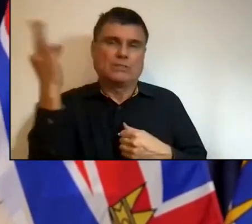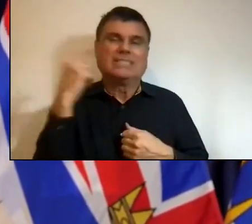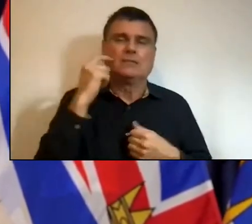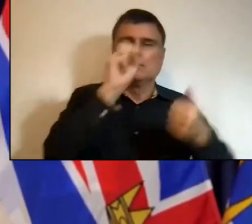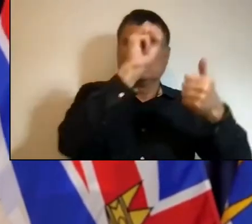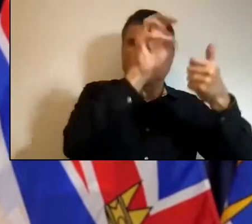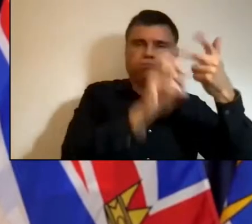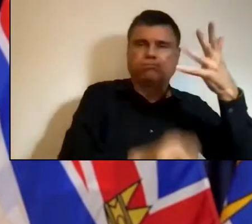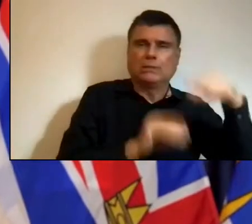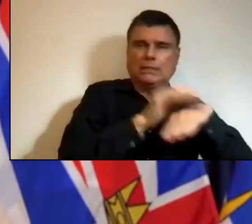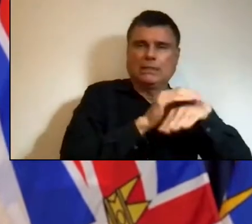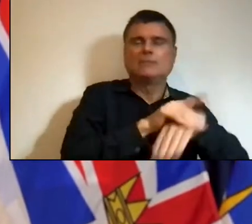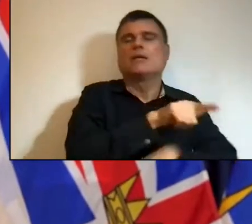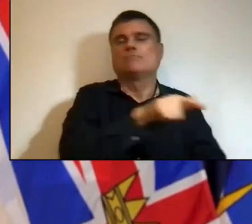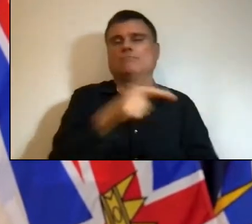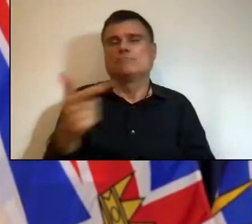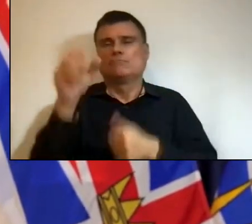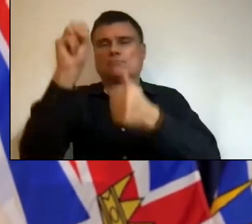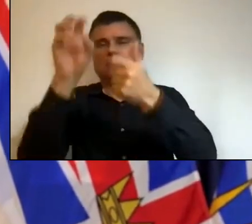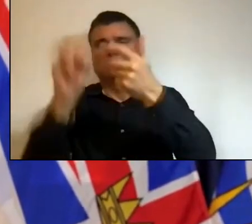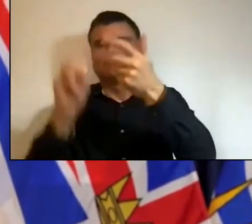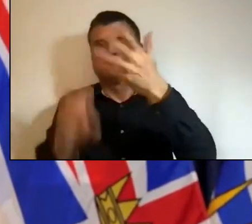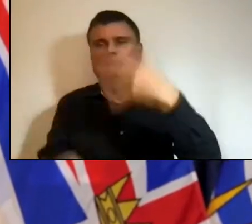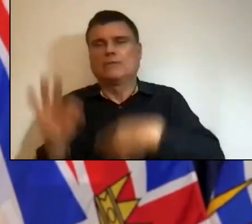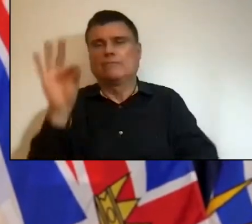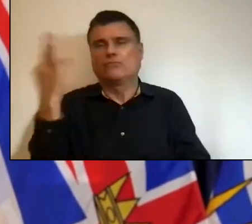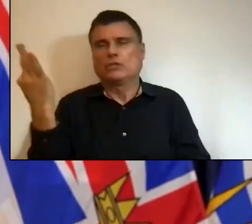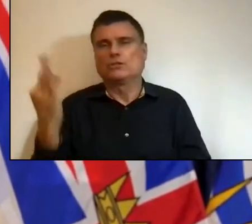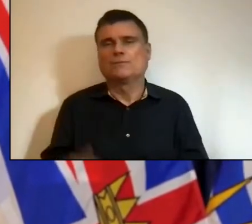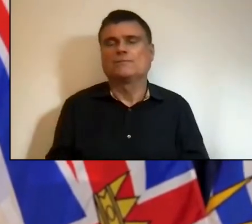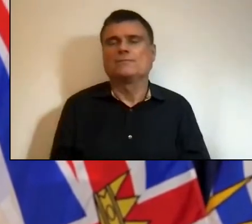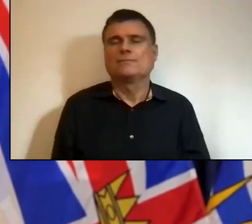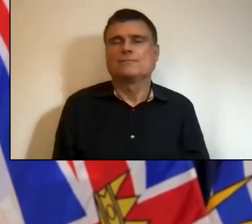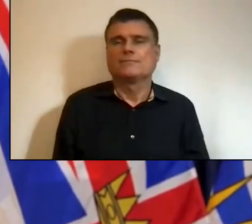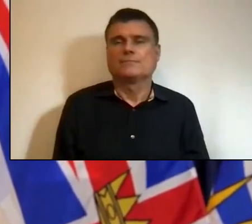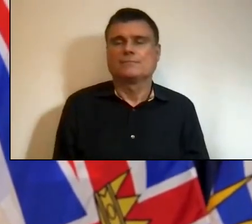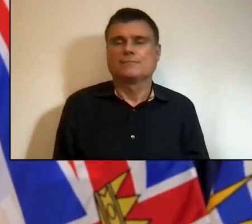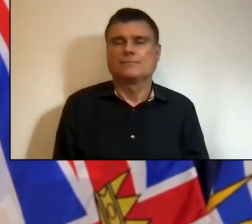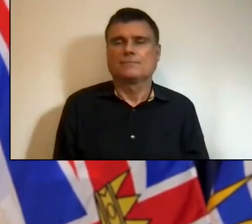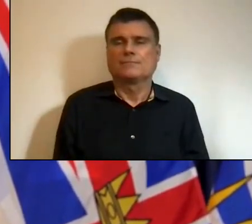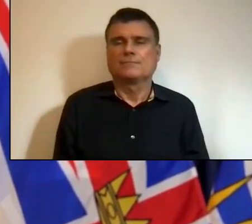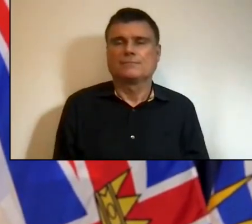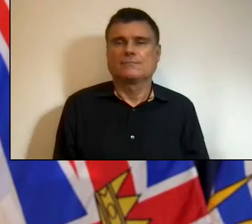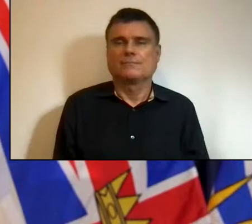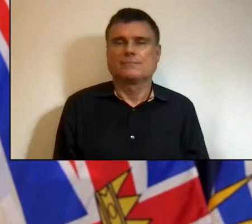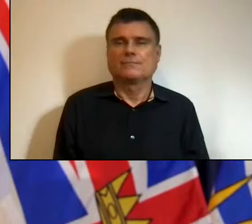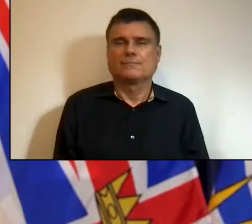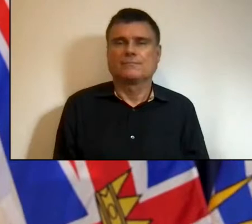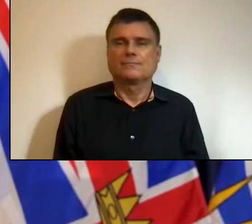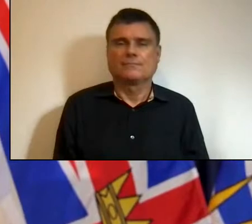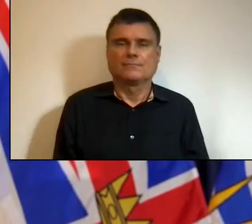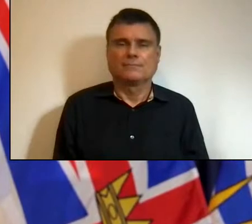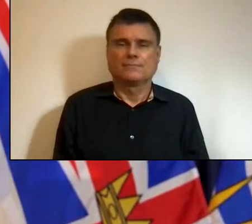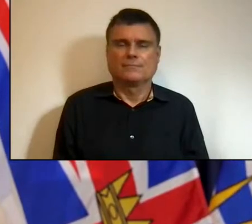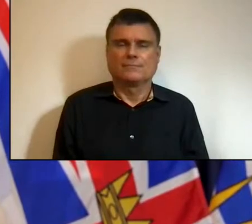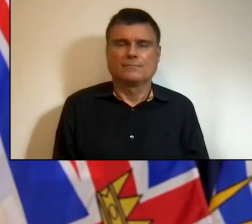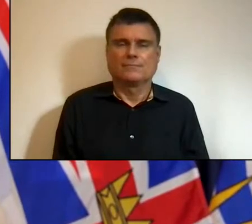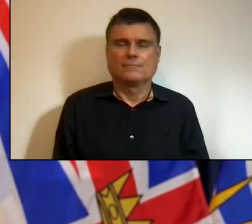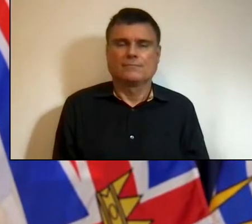record tested PC cement in your